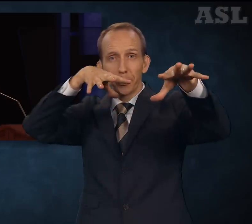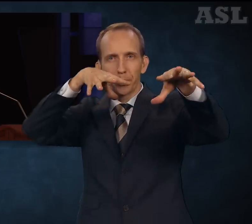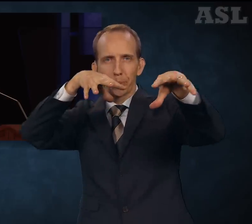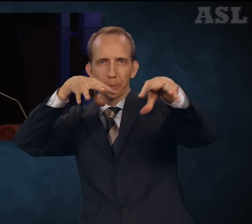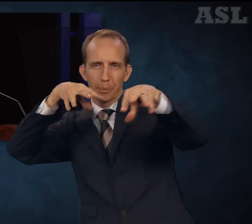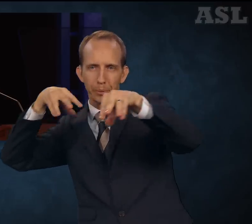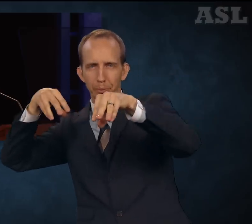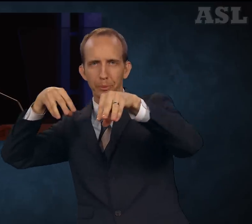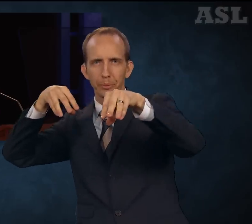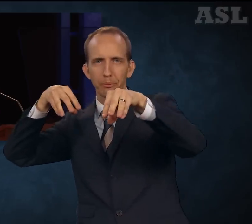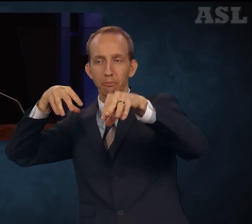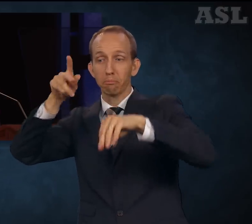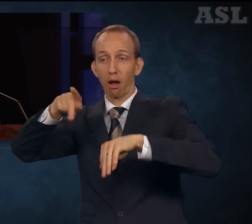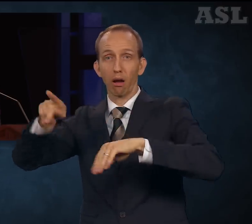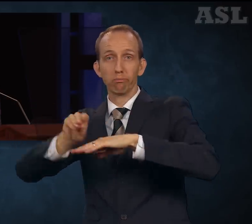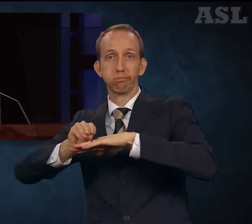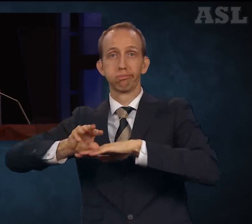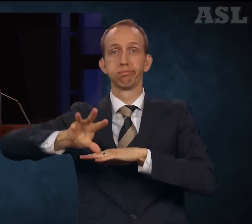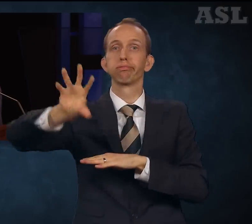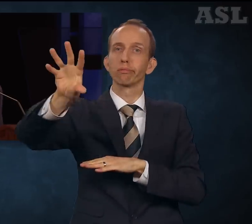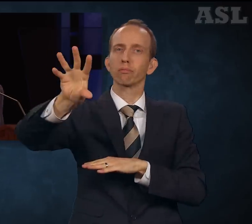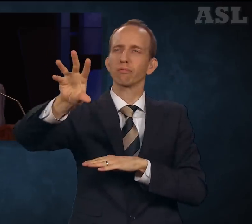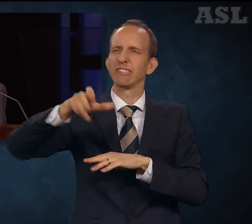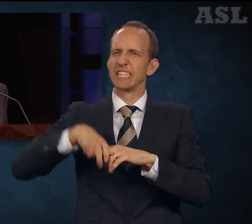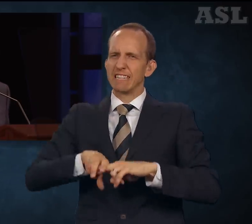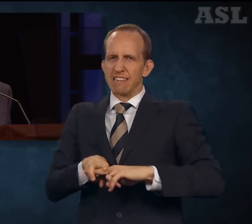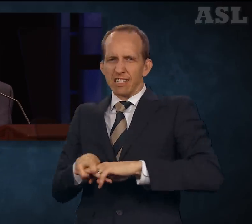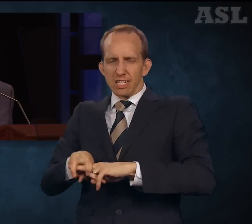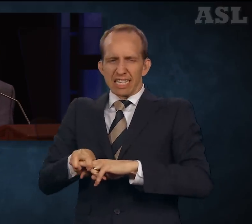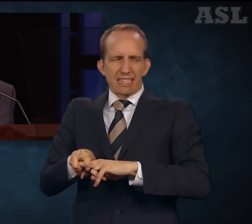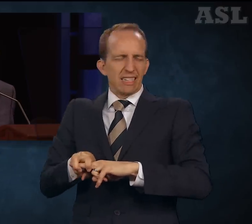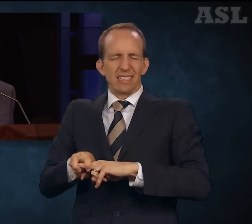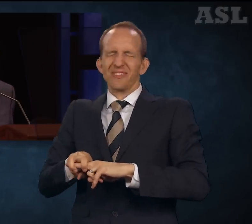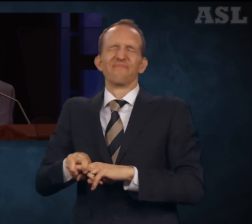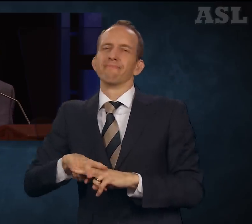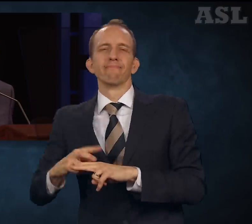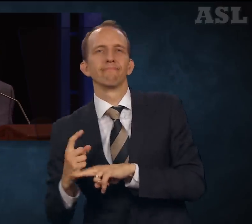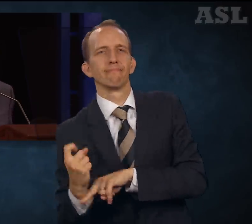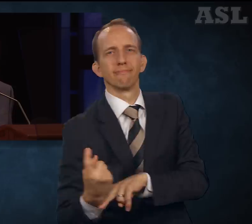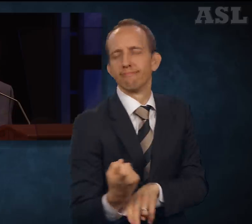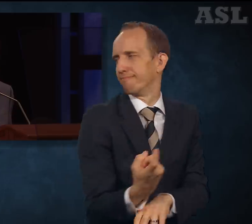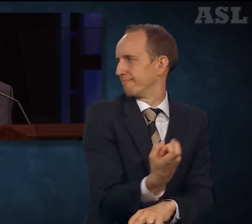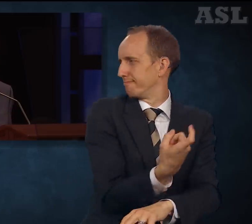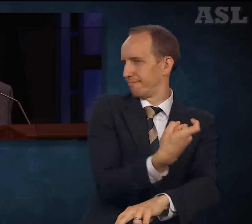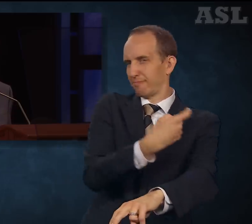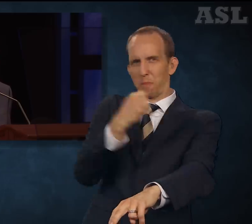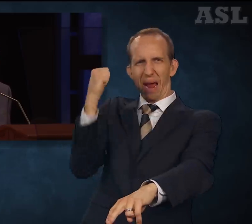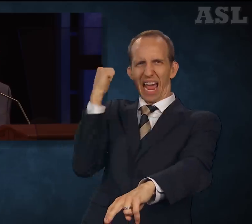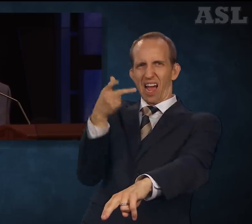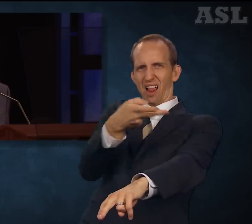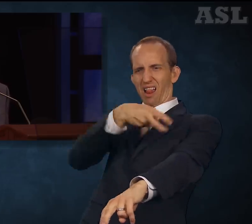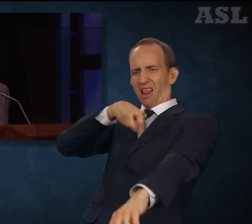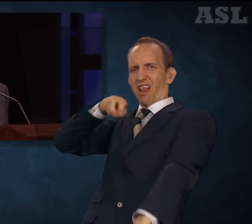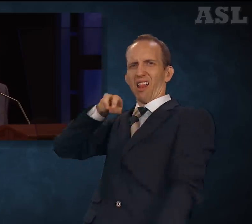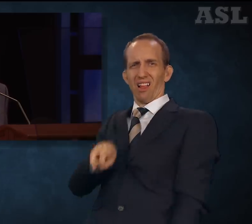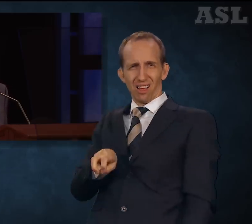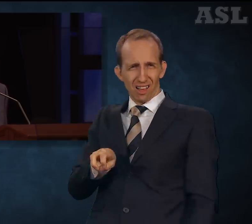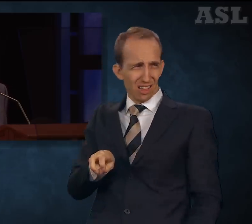INCREASINGLY UNCOMFORTABLE IN MY CHAIR. AS THE LIGHTS WERE TURNED DOWN FOR A SLIDE